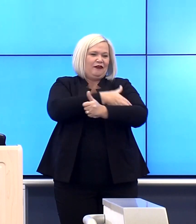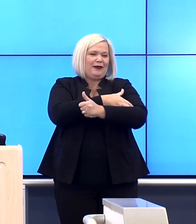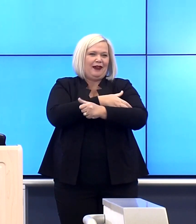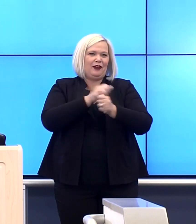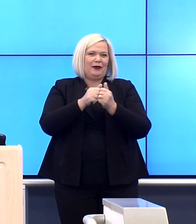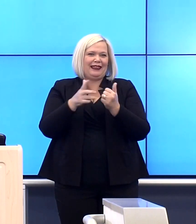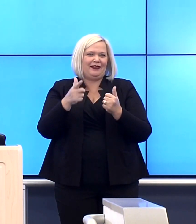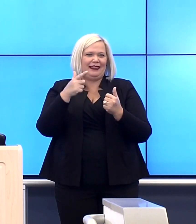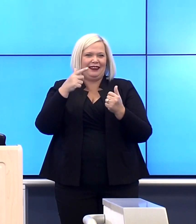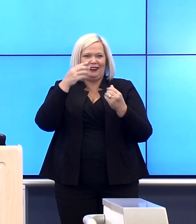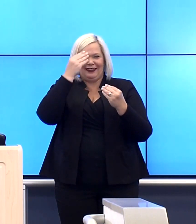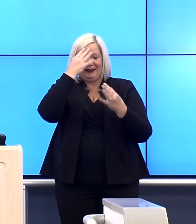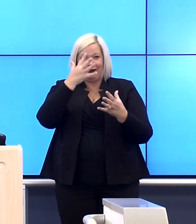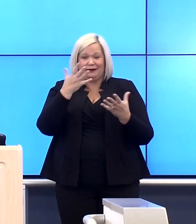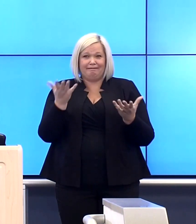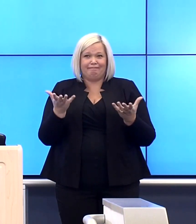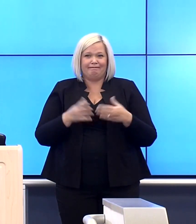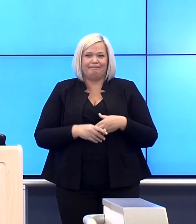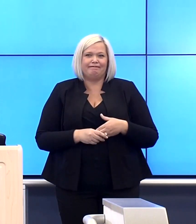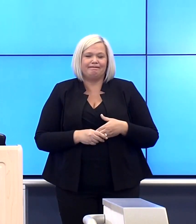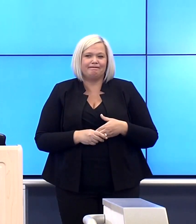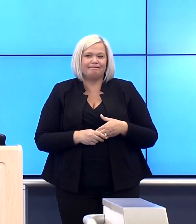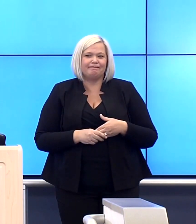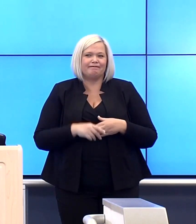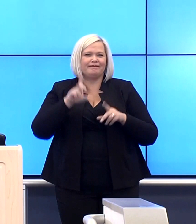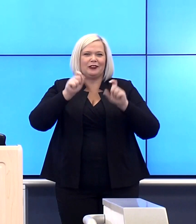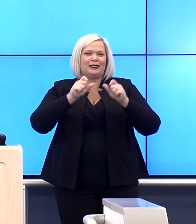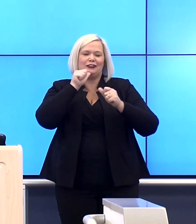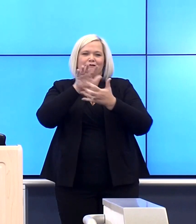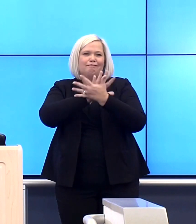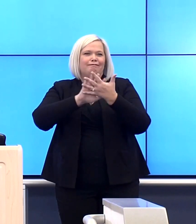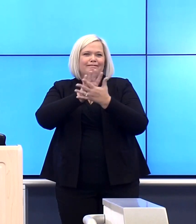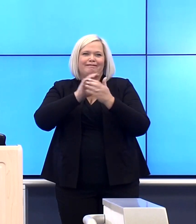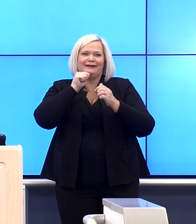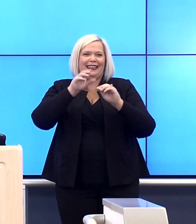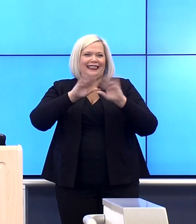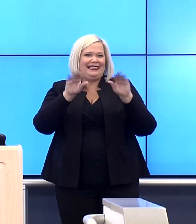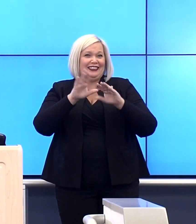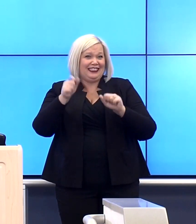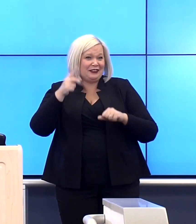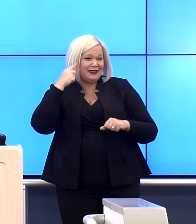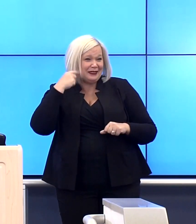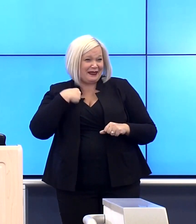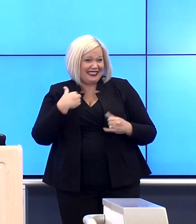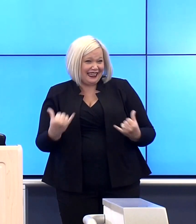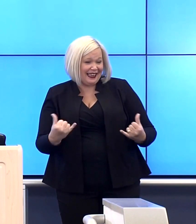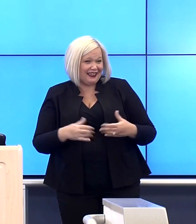THAT YOU WERE DOING THIS THROUGH -- EXECUTIVE POWER ONLY THROUGH -- EXECUTIVE POWER ONLY WITHOUT INPUT.